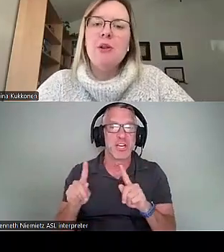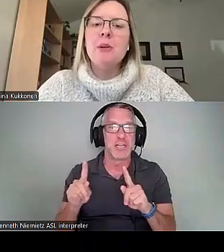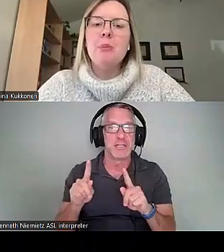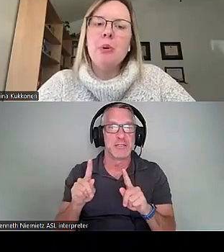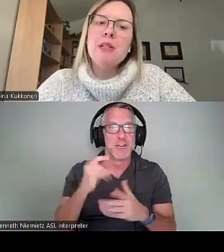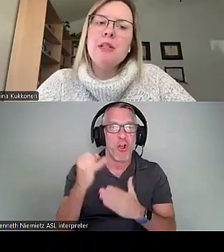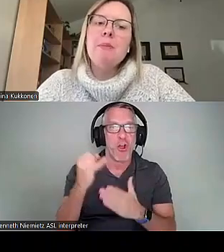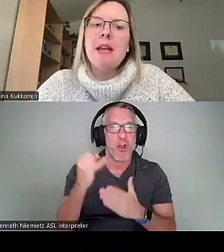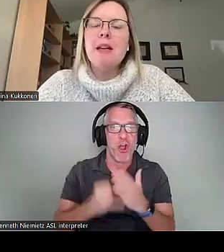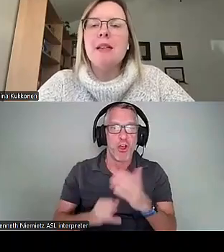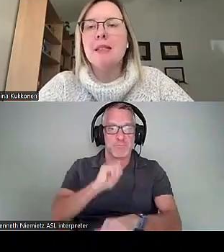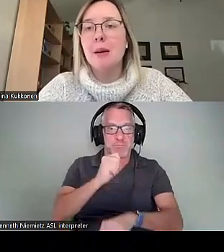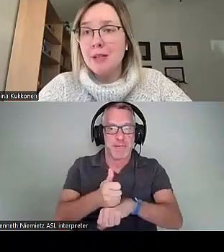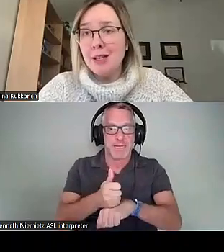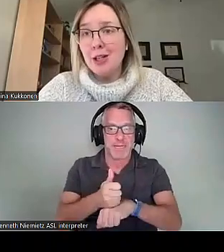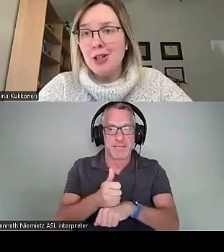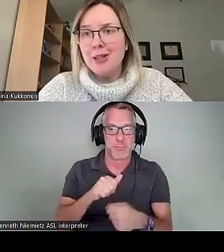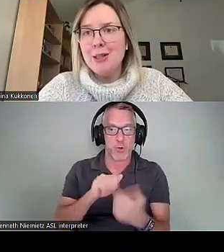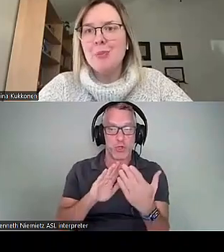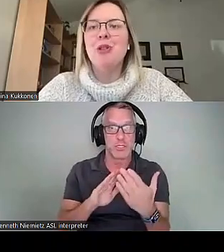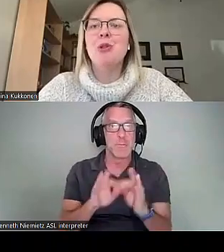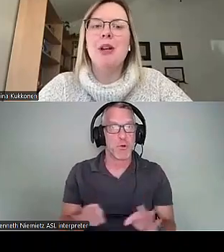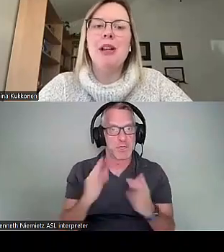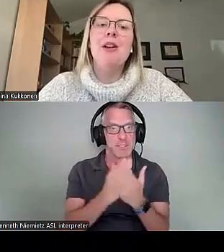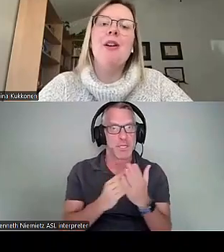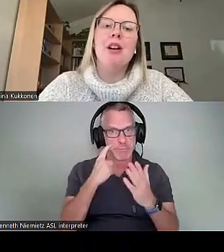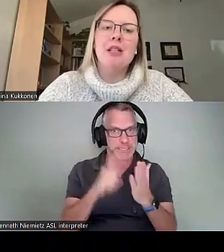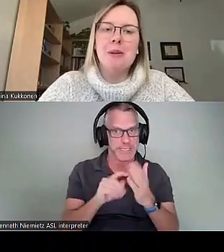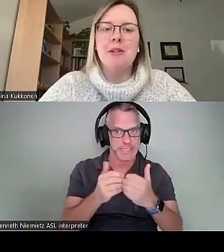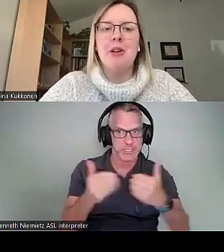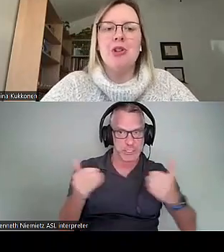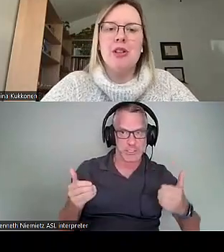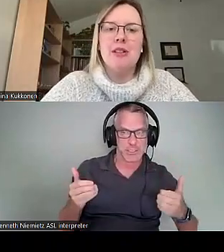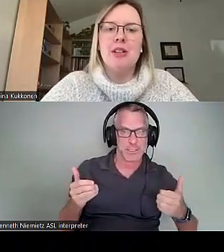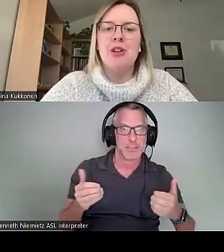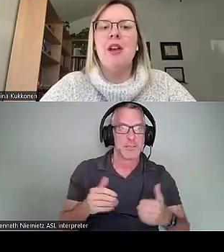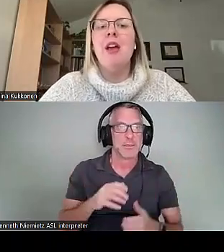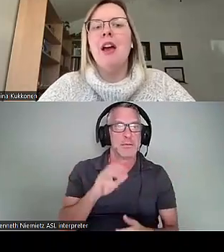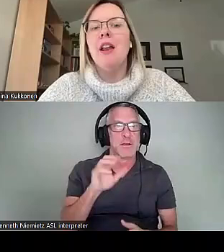So it's important to make some distinctions between Arts-based knowledge translation and